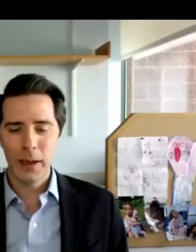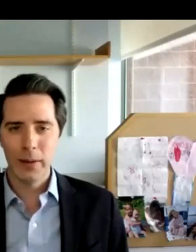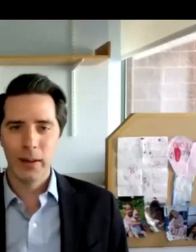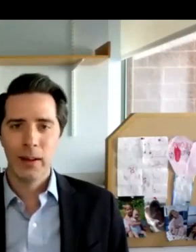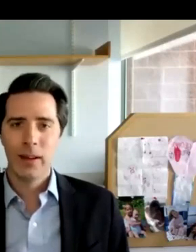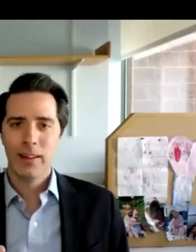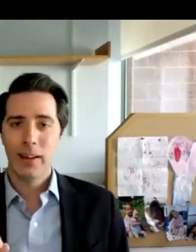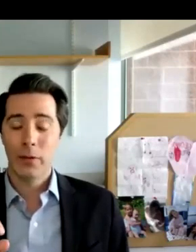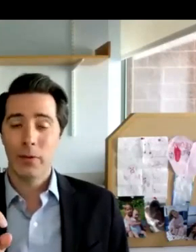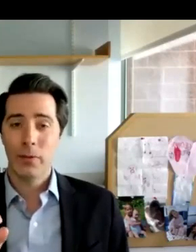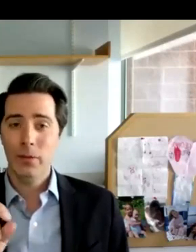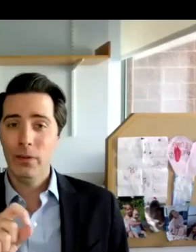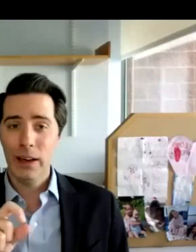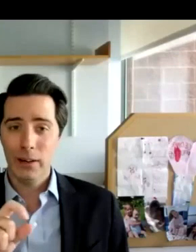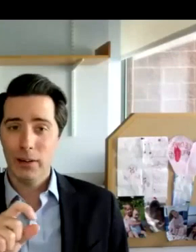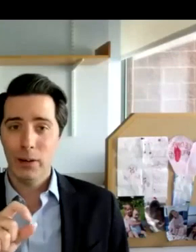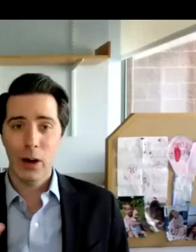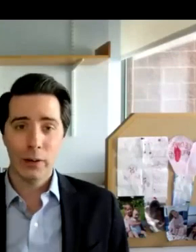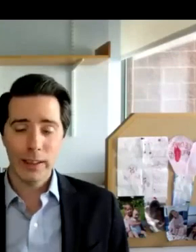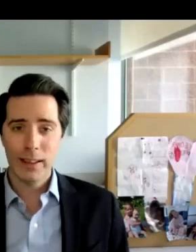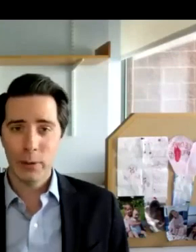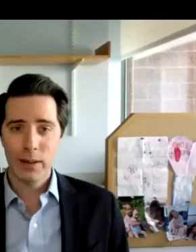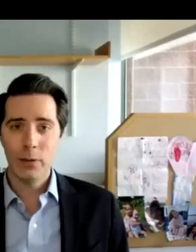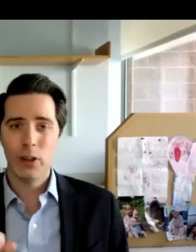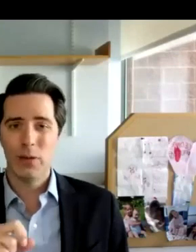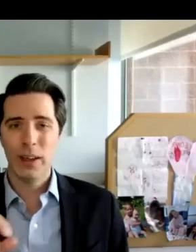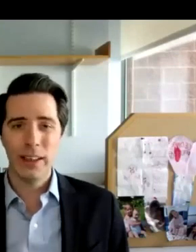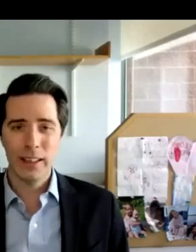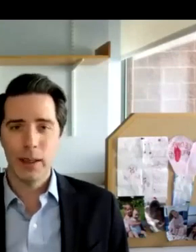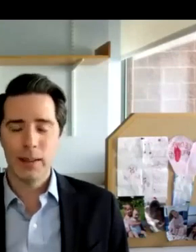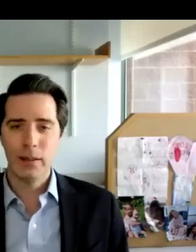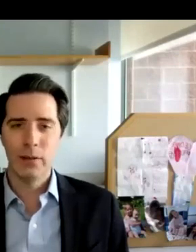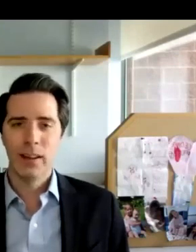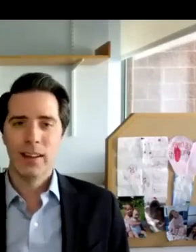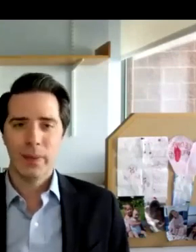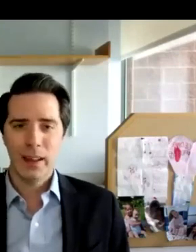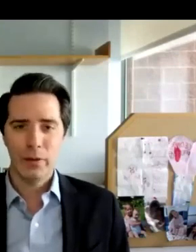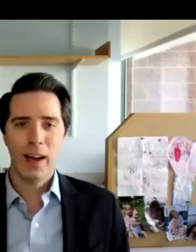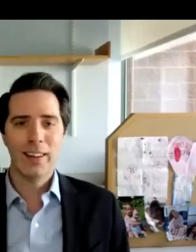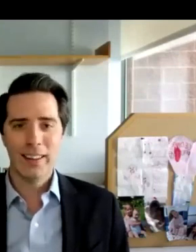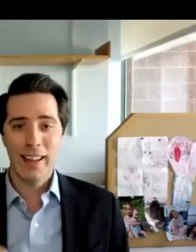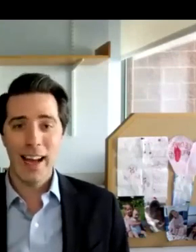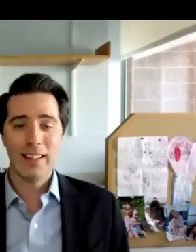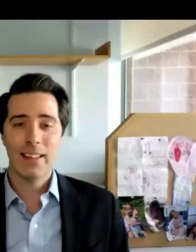you about that are very long read sequencing which